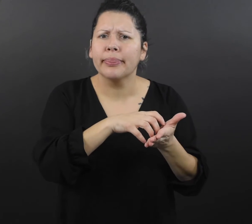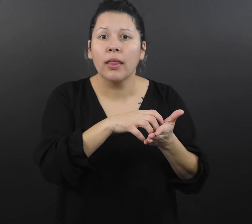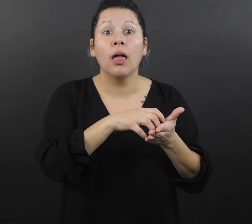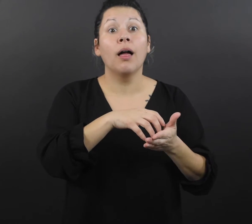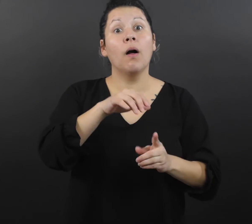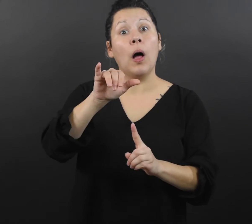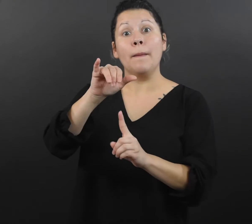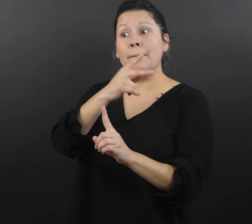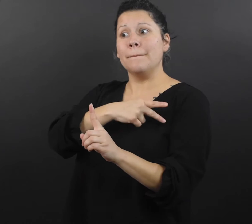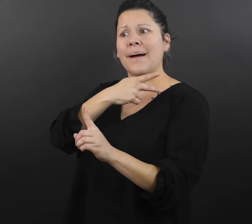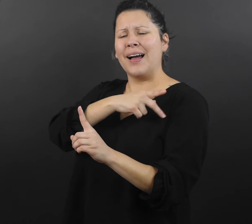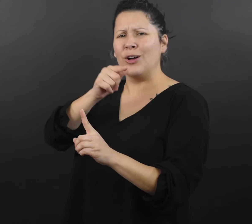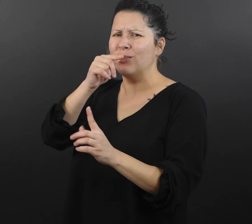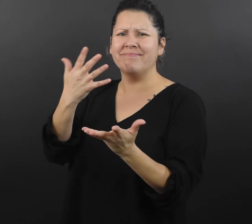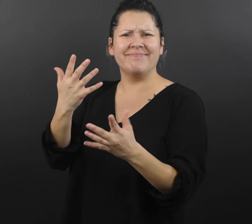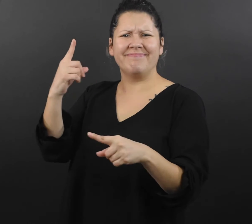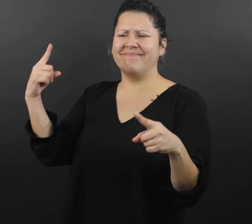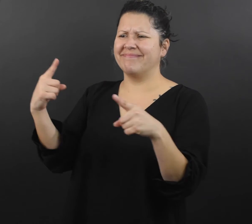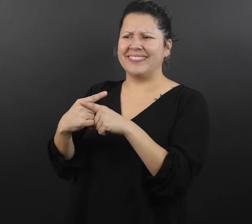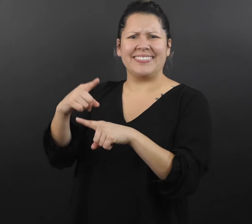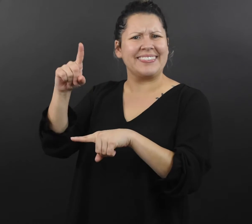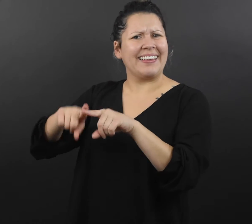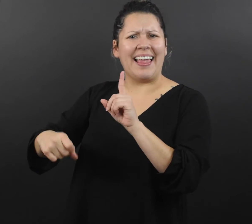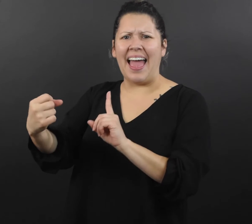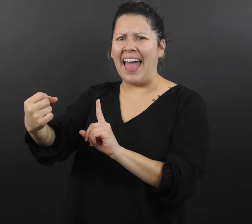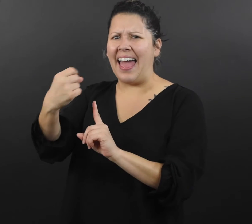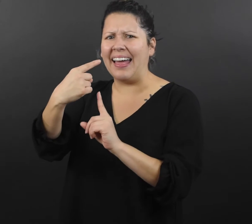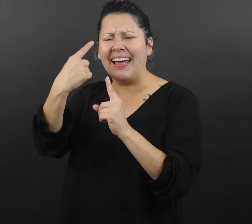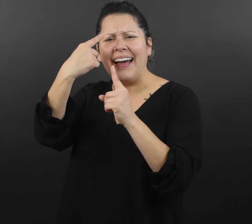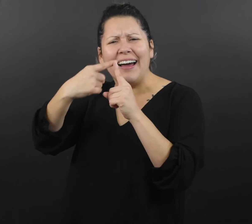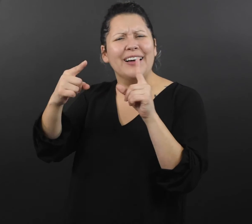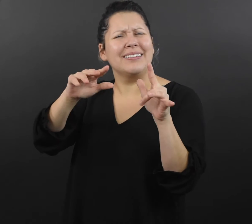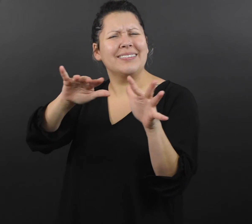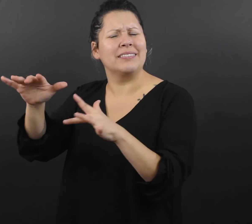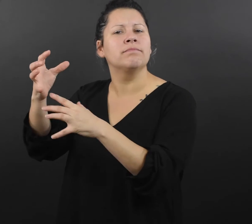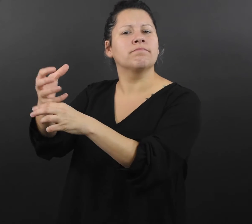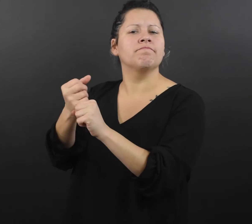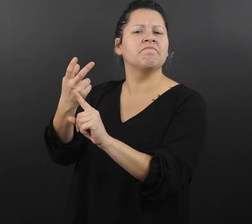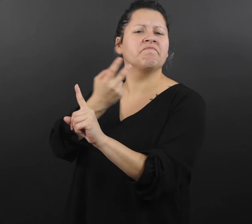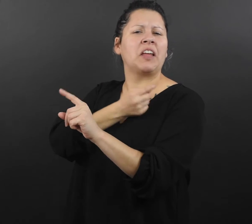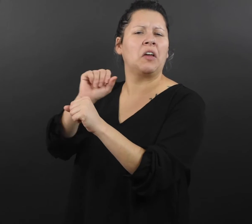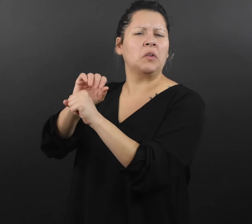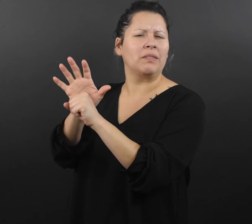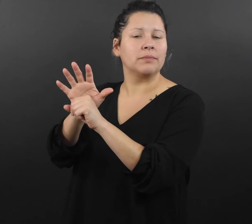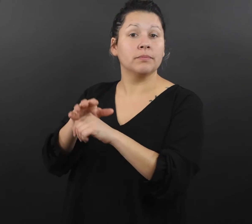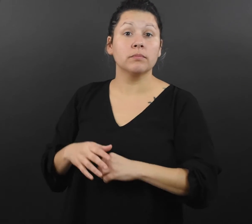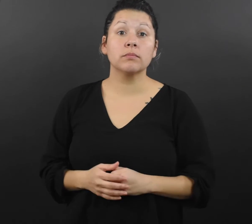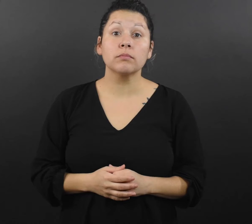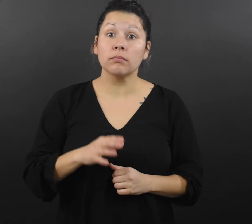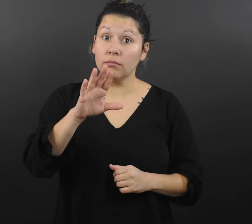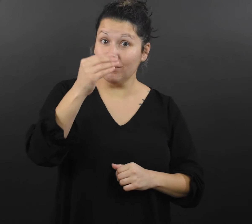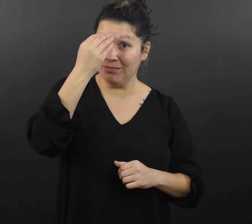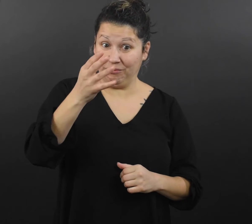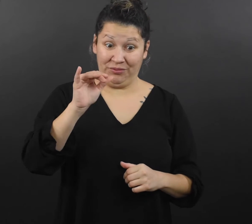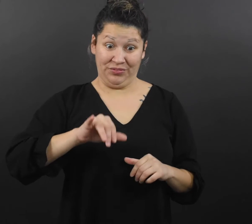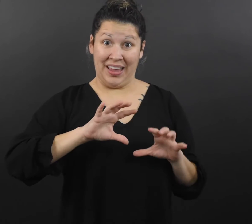patients who have a medical contraindication to receiving a vaccine for COVID-19.